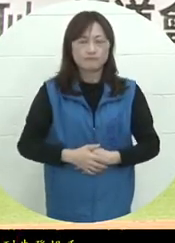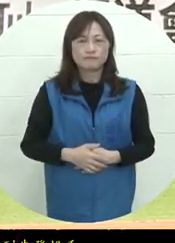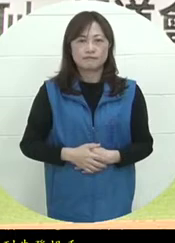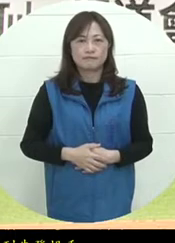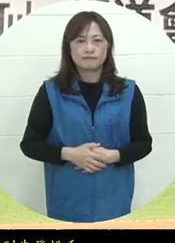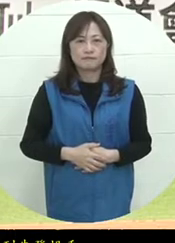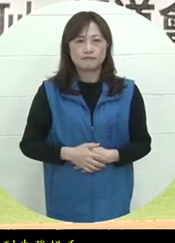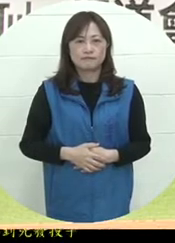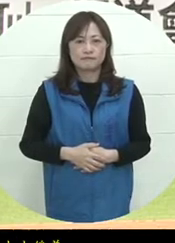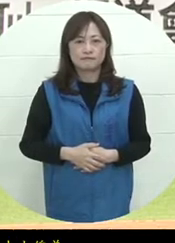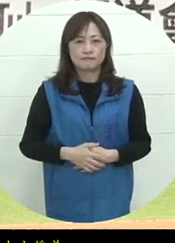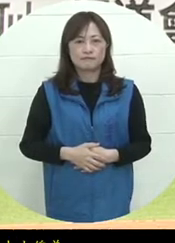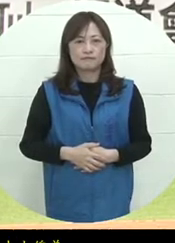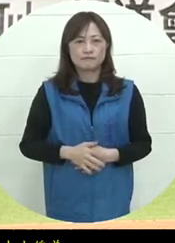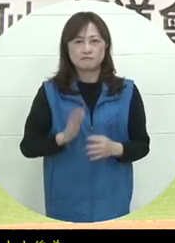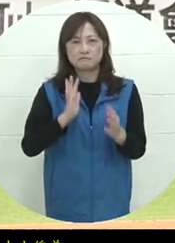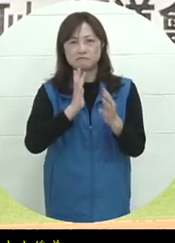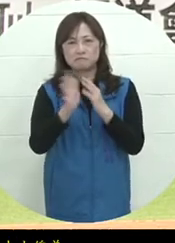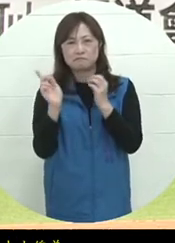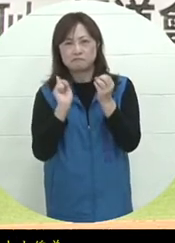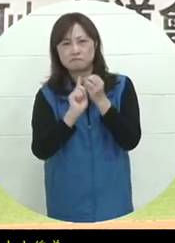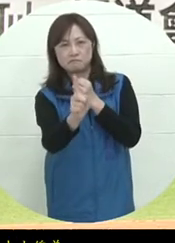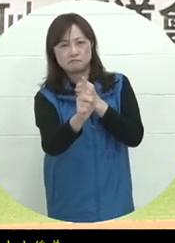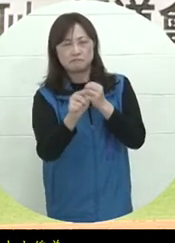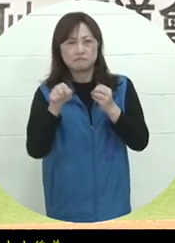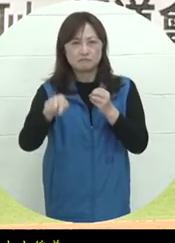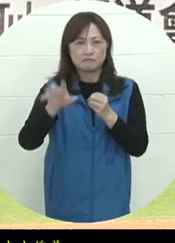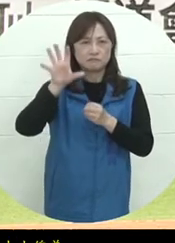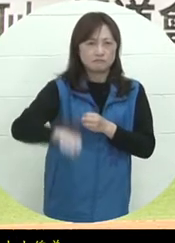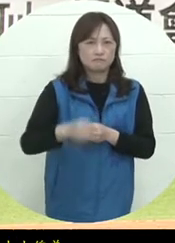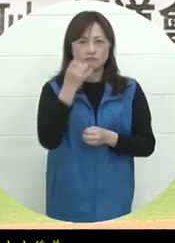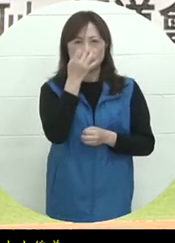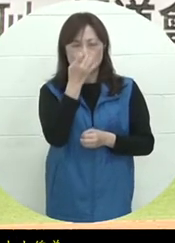balls. I did not grasp the number of balls and then shot the ball to form a good ball